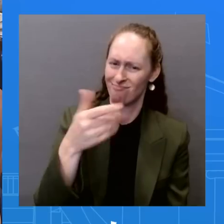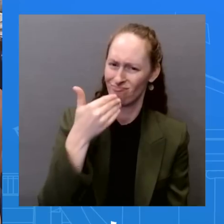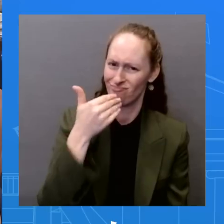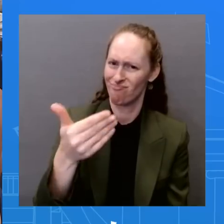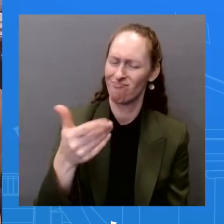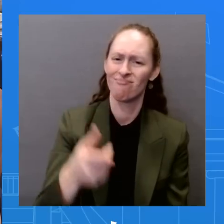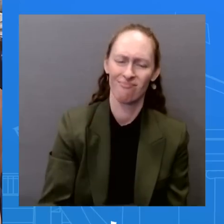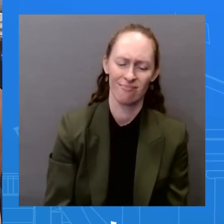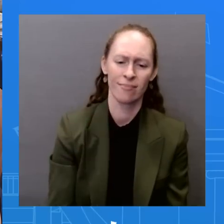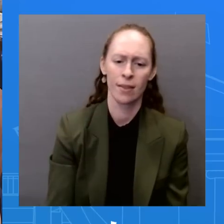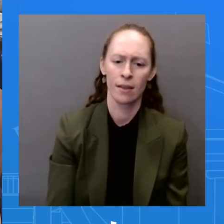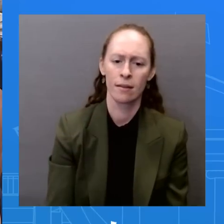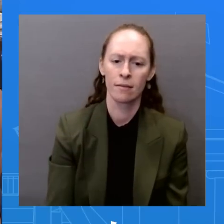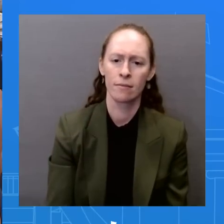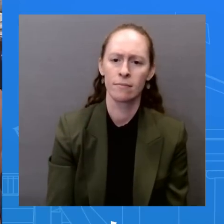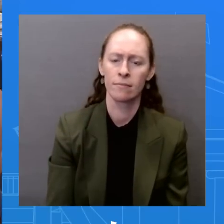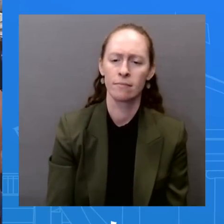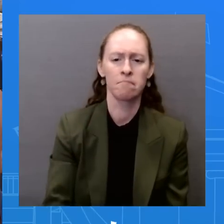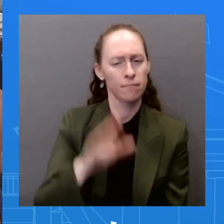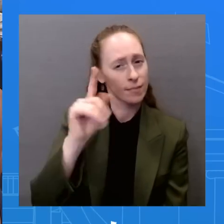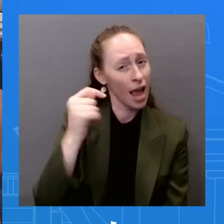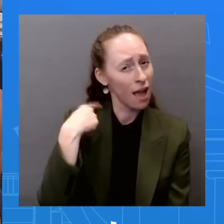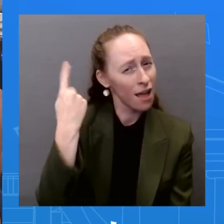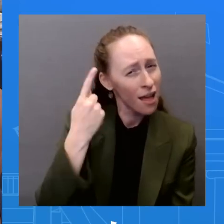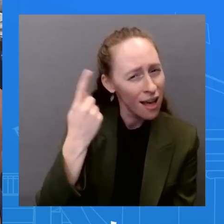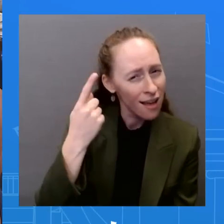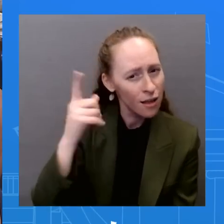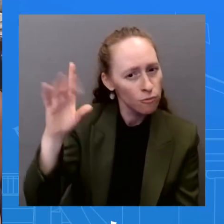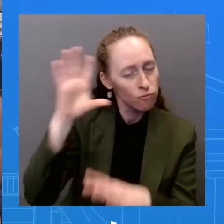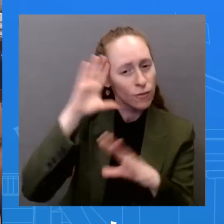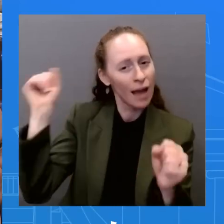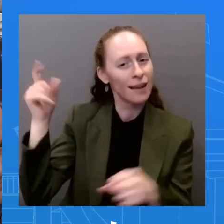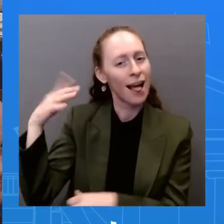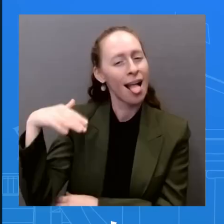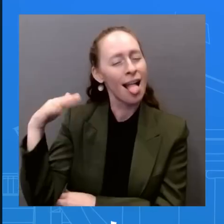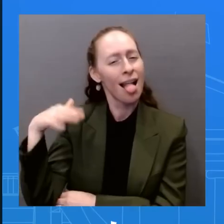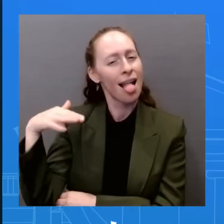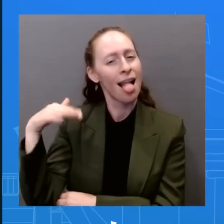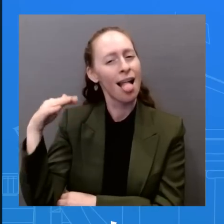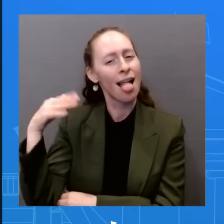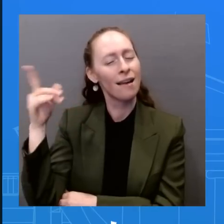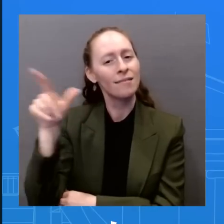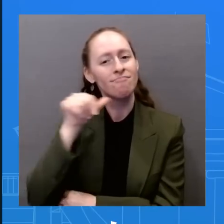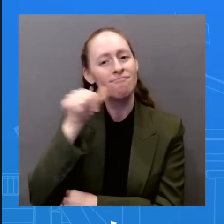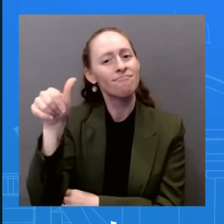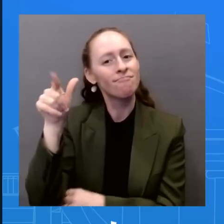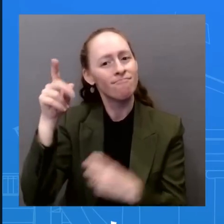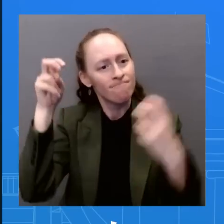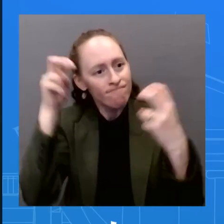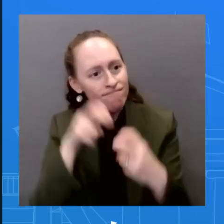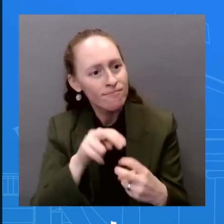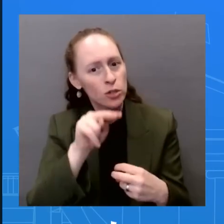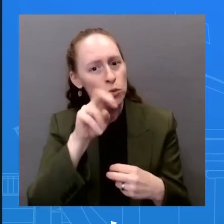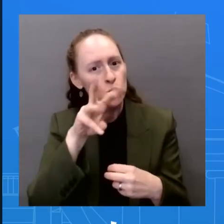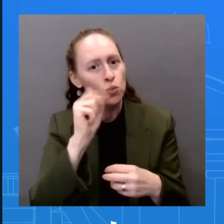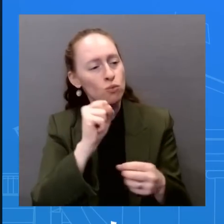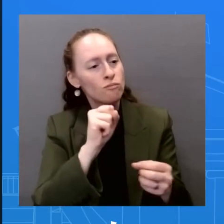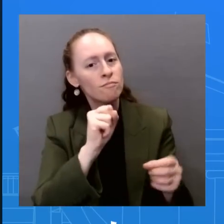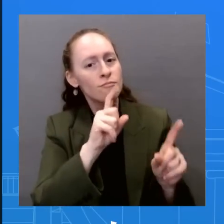in over 200 days. Is he dodging us? Is there a reason why he doesn't want to do a sit-down? Ms. Jean-Pierre: Oh, absolutely not. The President loves talking to you all. He takes your questions all the time.